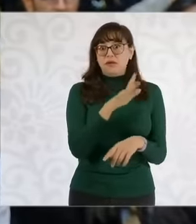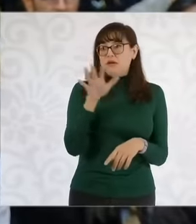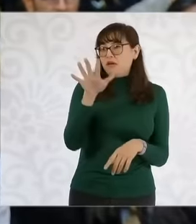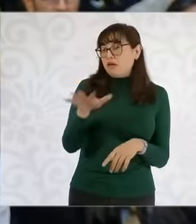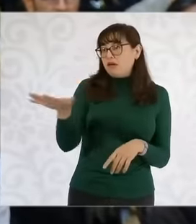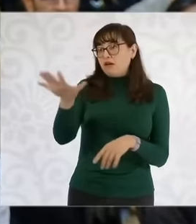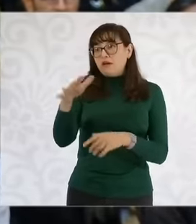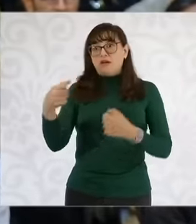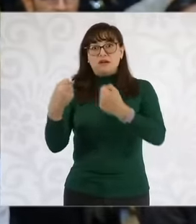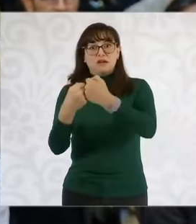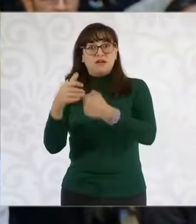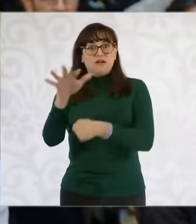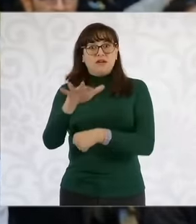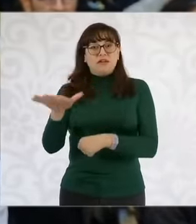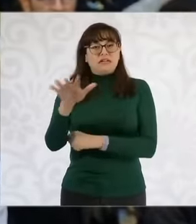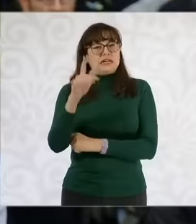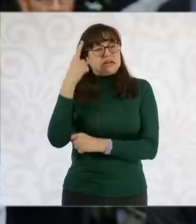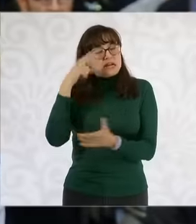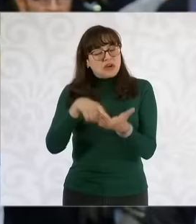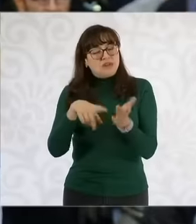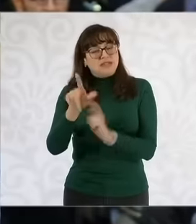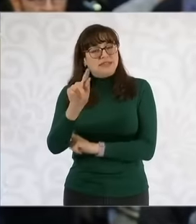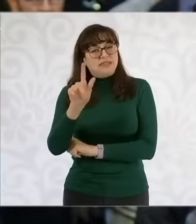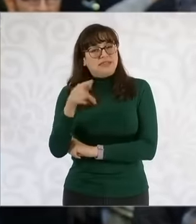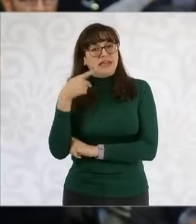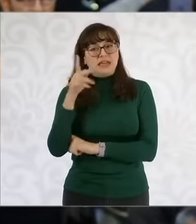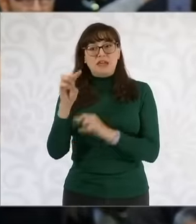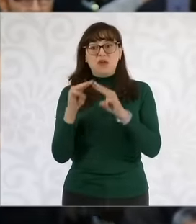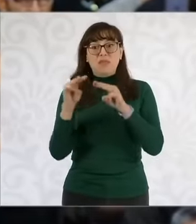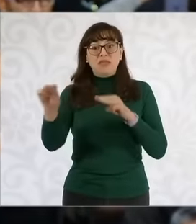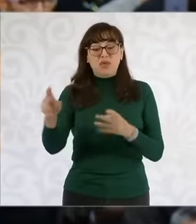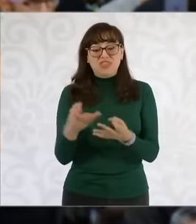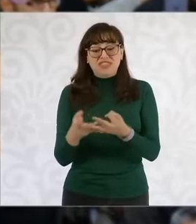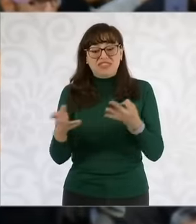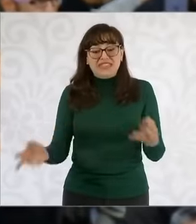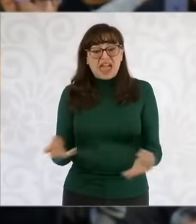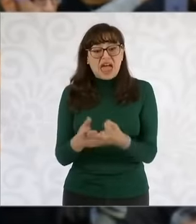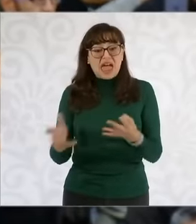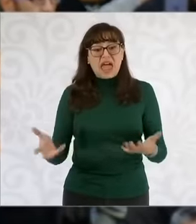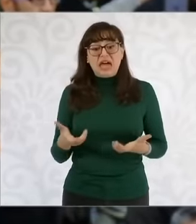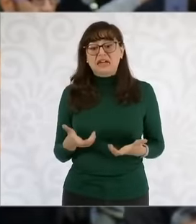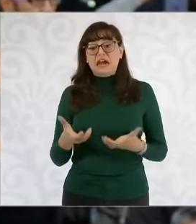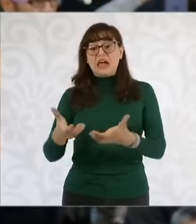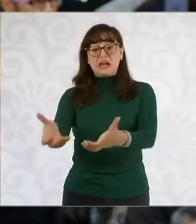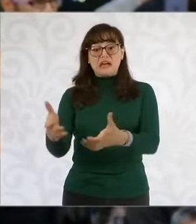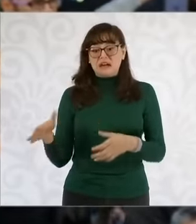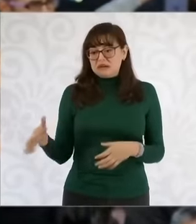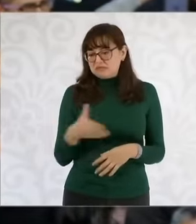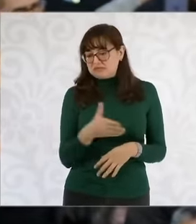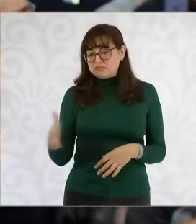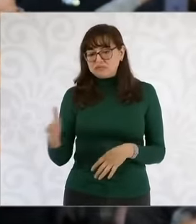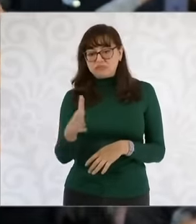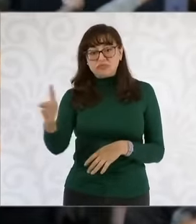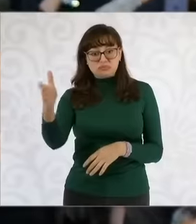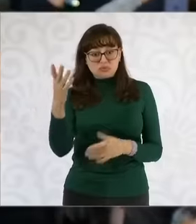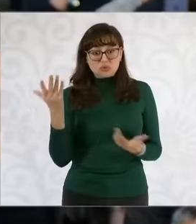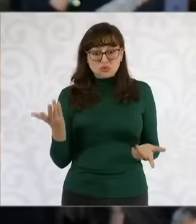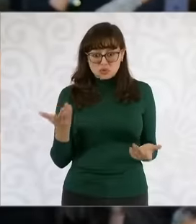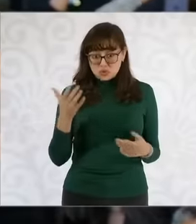I think there are 70 km of dirt between the fort and Álamos, I don't know if you are aware of this